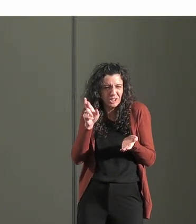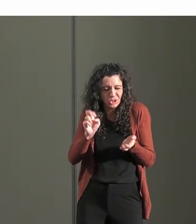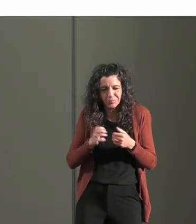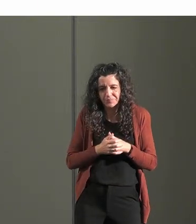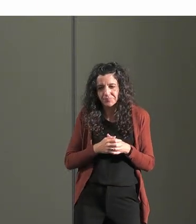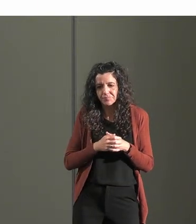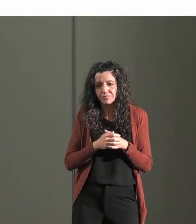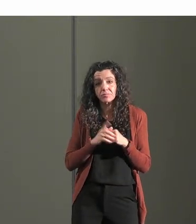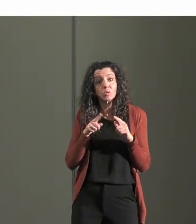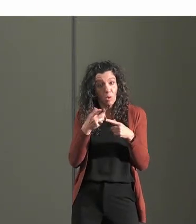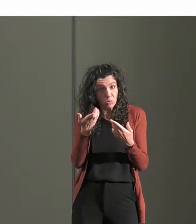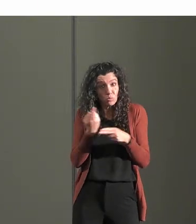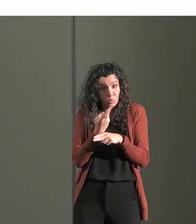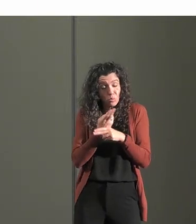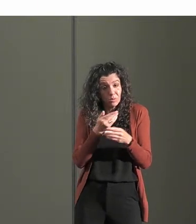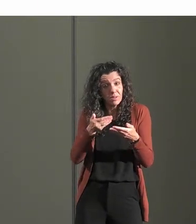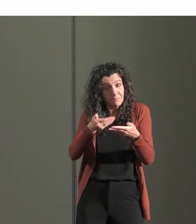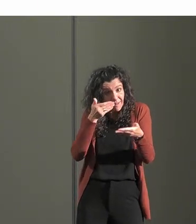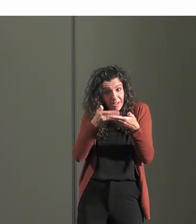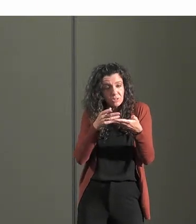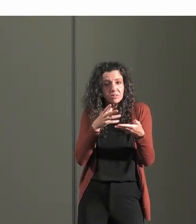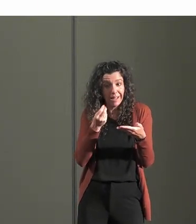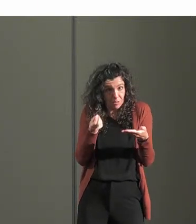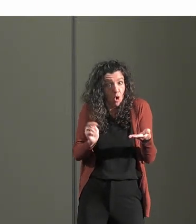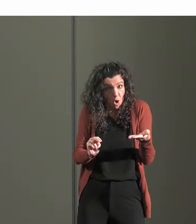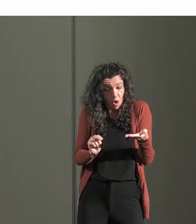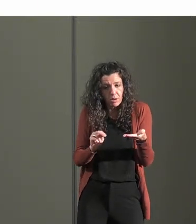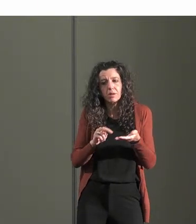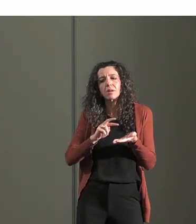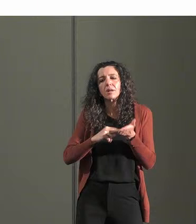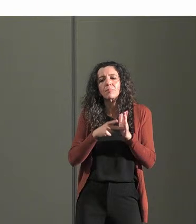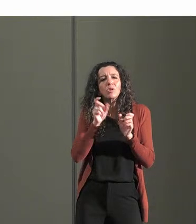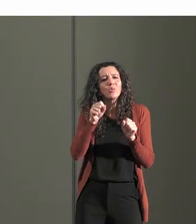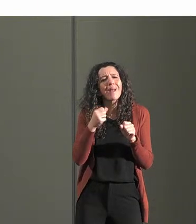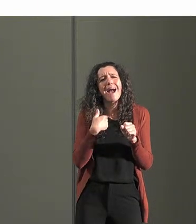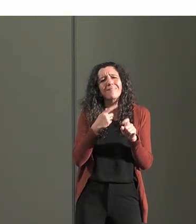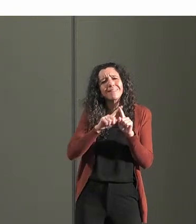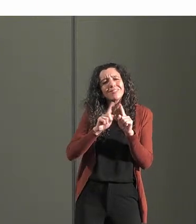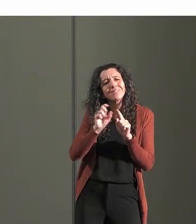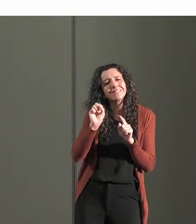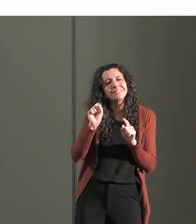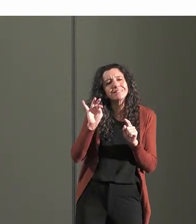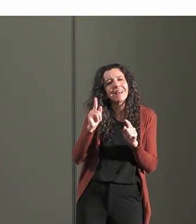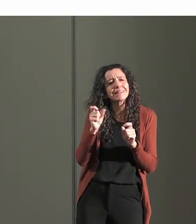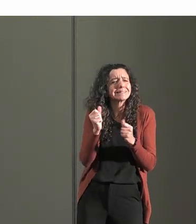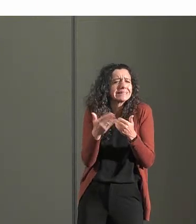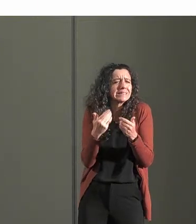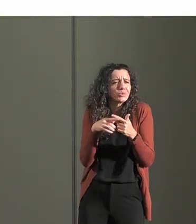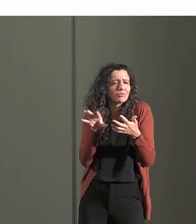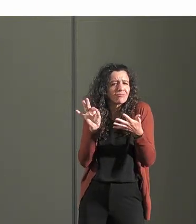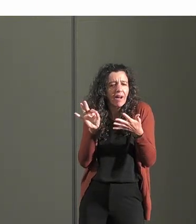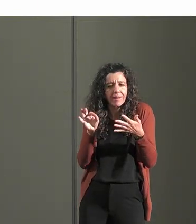easy to access accessibility shortcut to toggle on and off. Once you are in magnification you have it turned on, there is